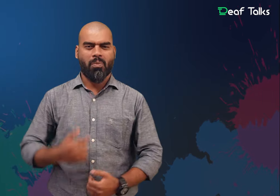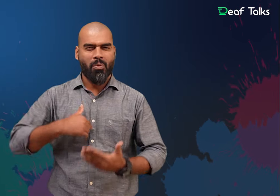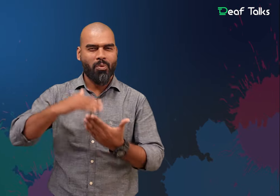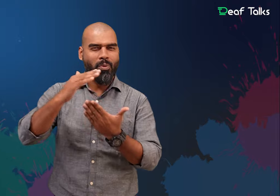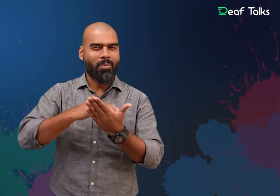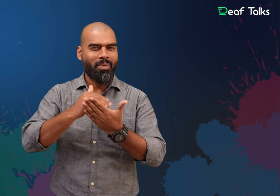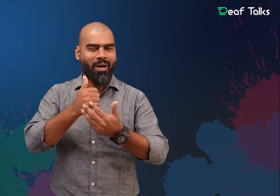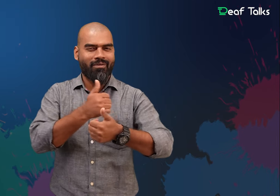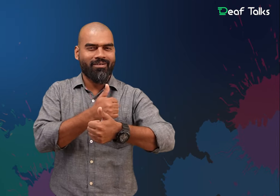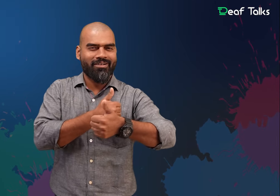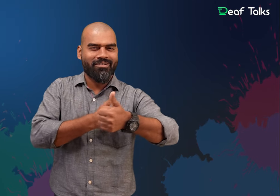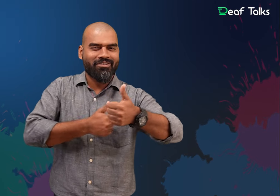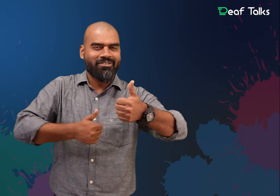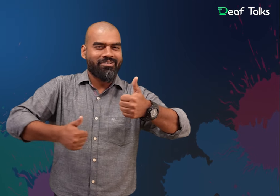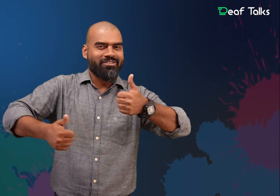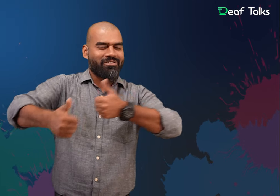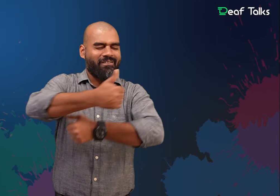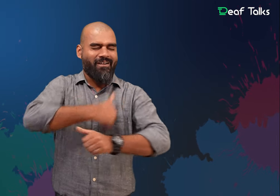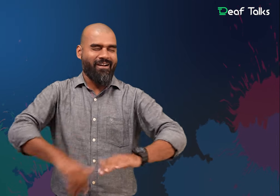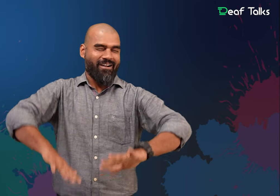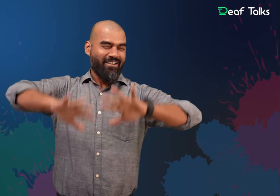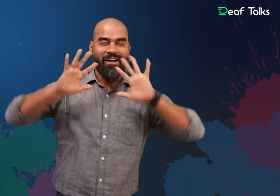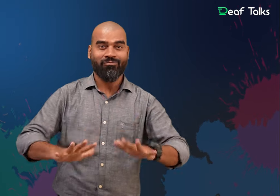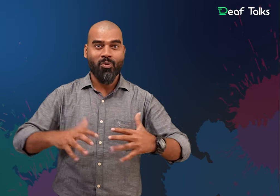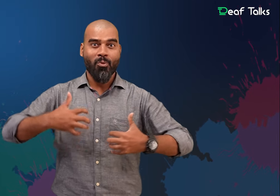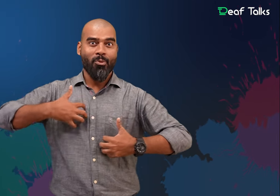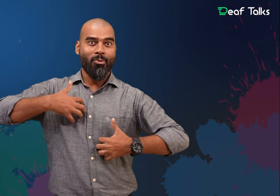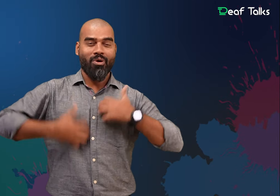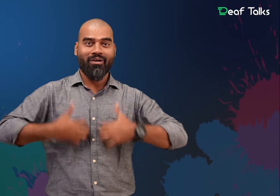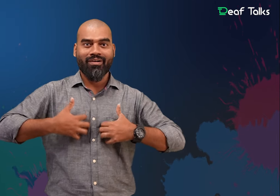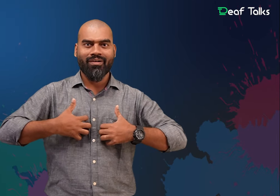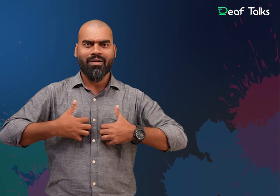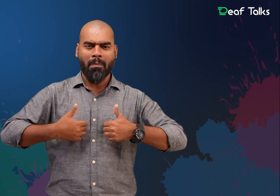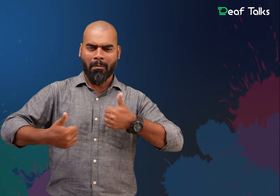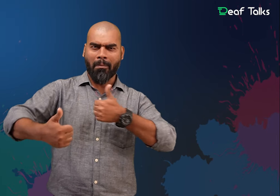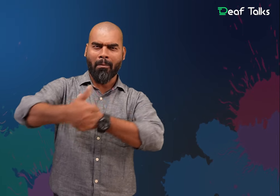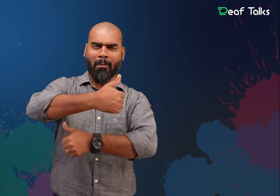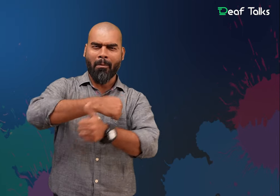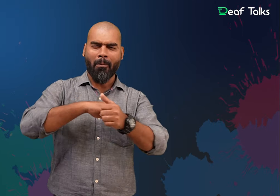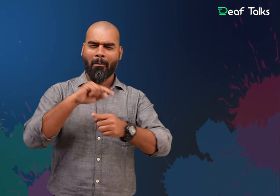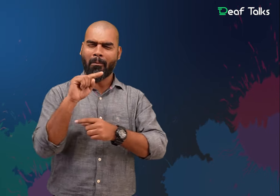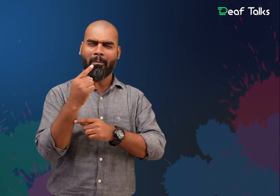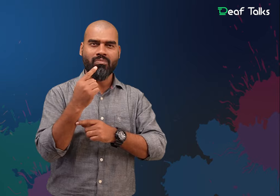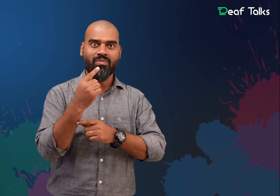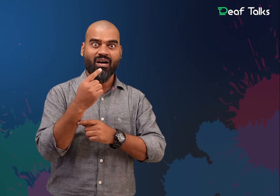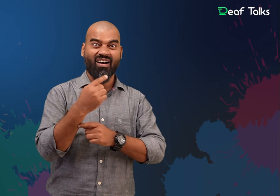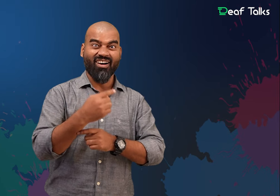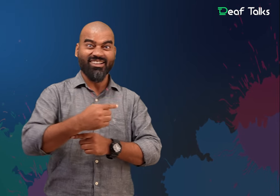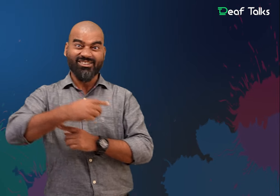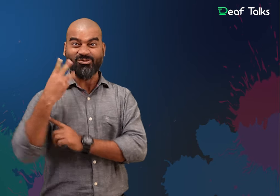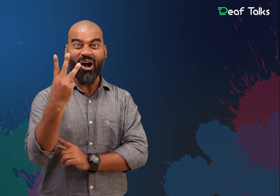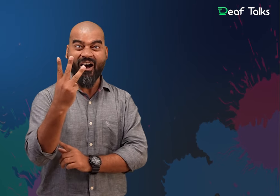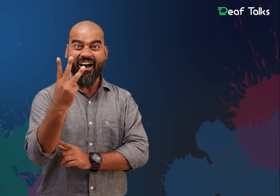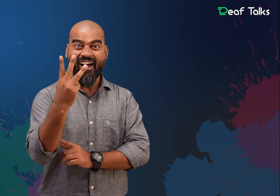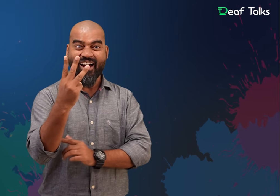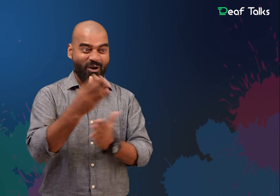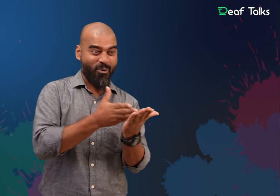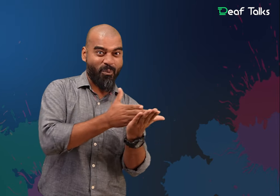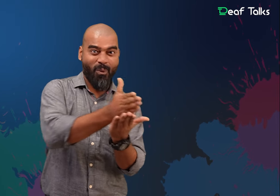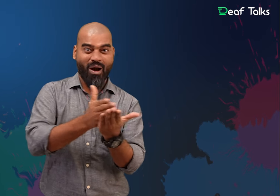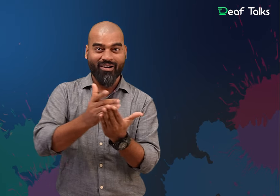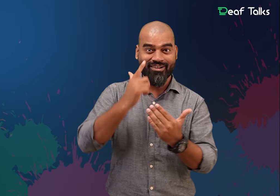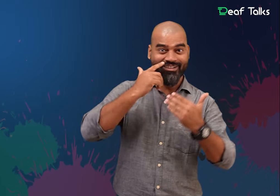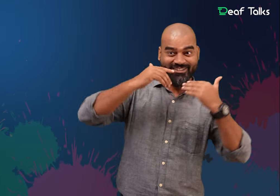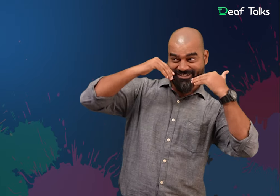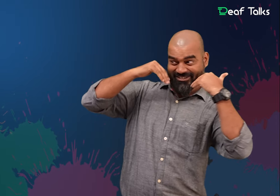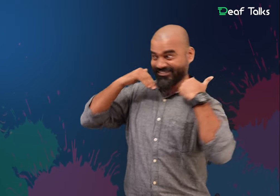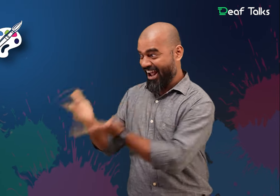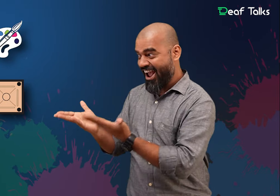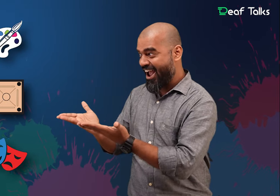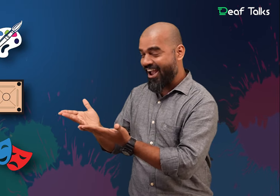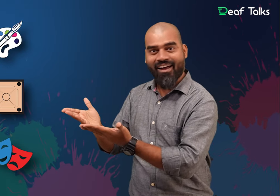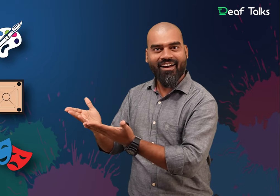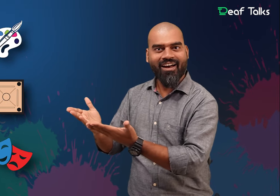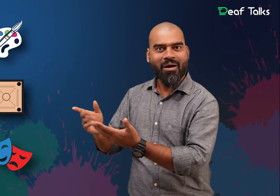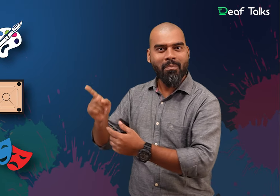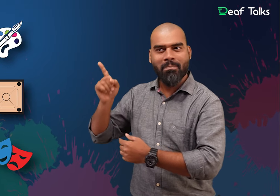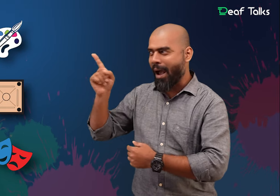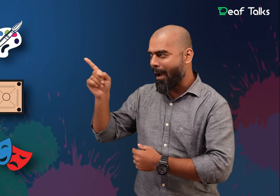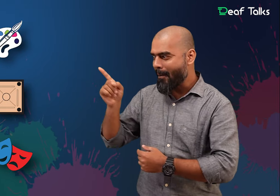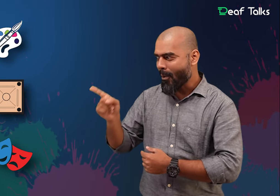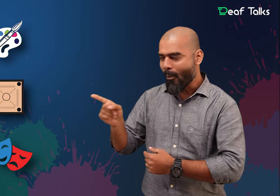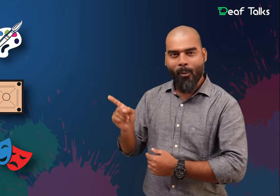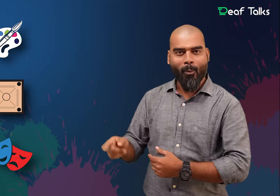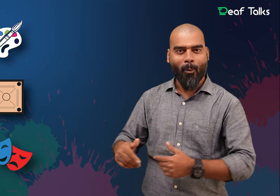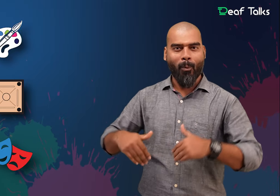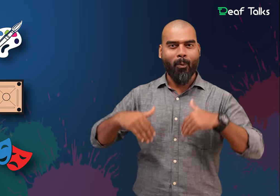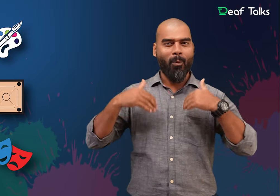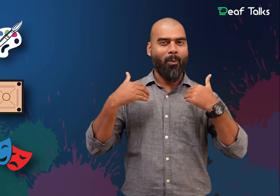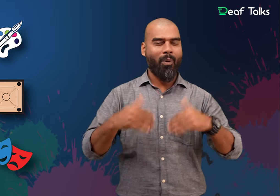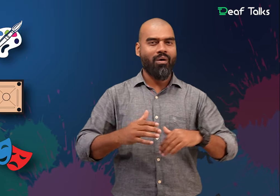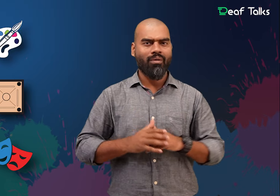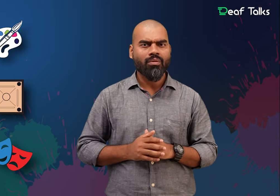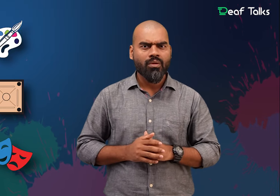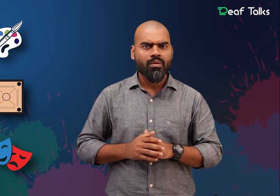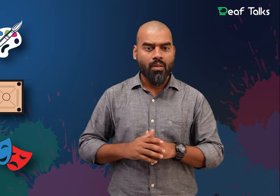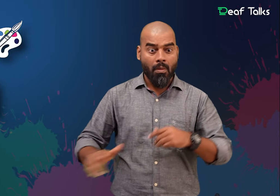We are planning to have 3 competitions.